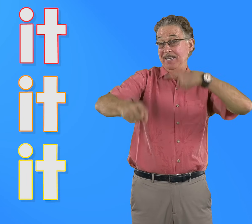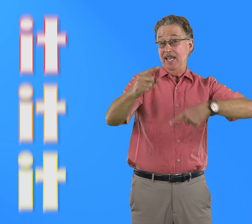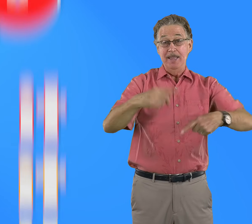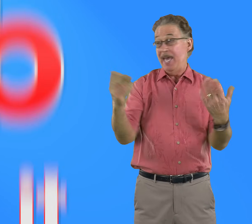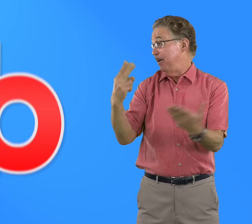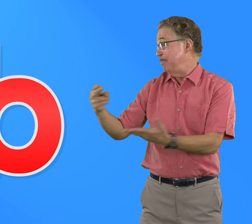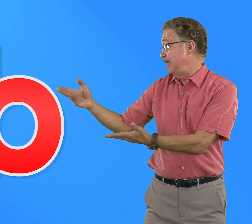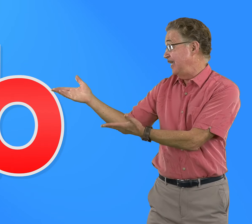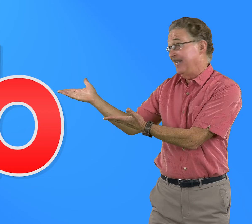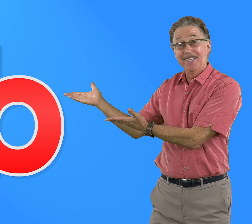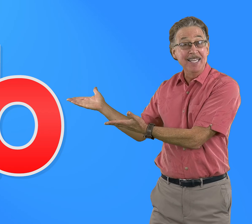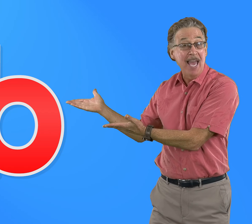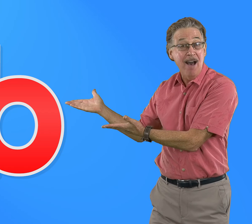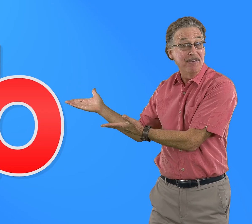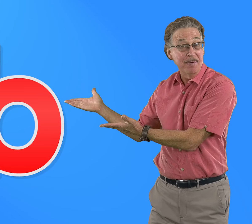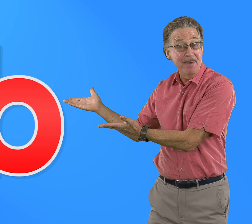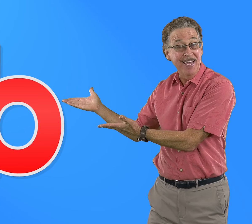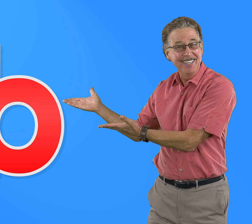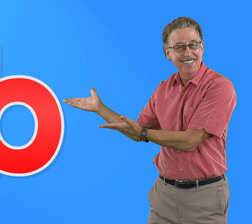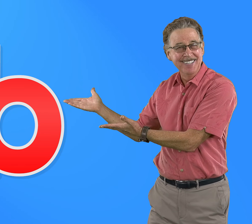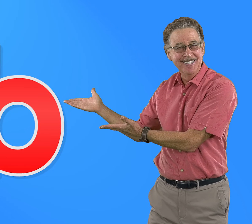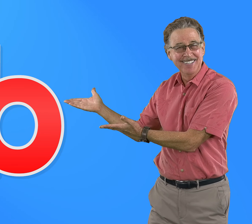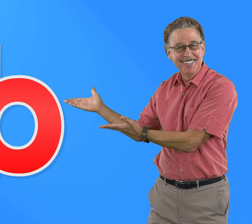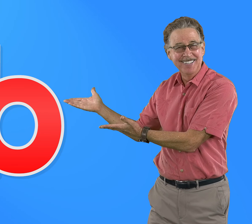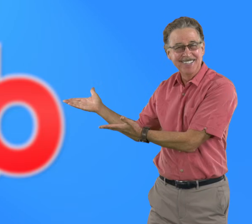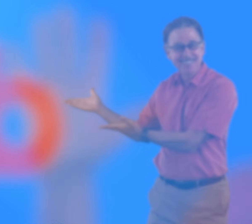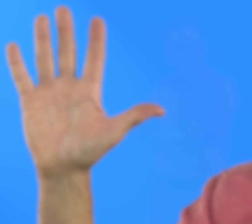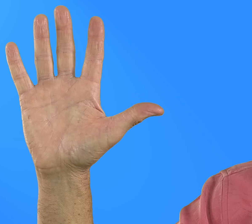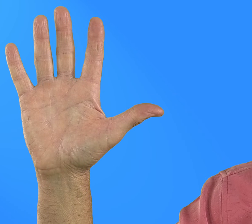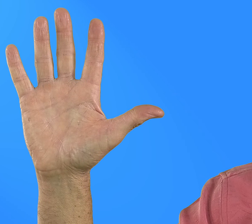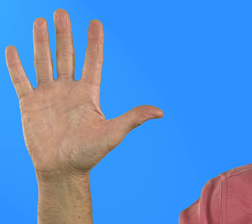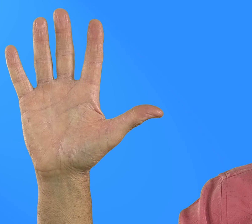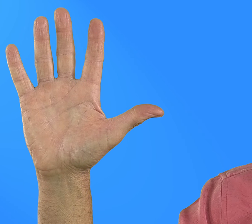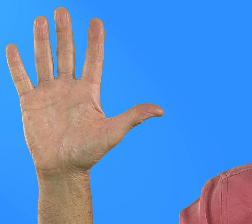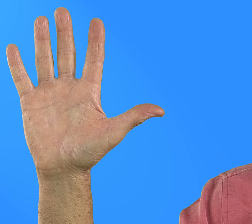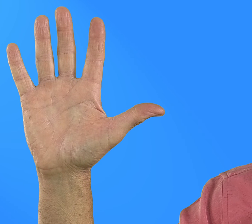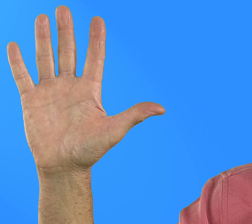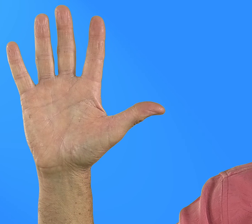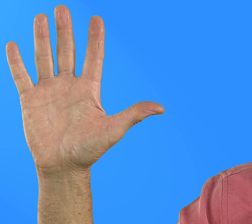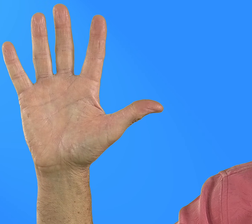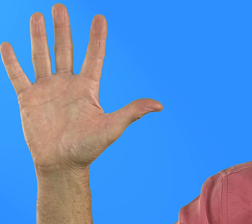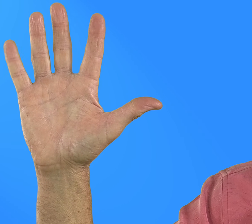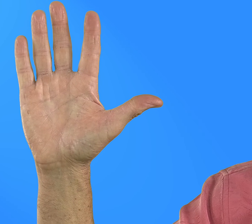Letter Bb in the alphabet To sign letter Bb